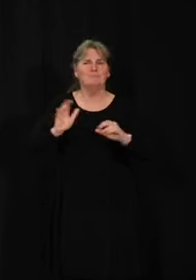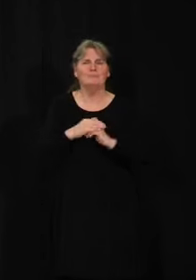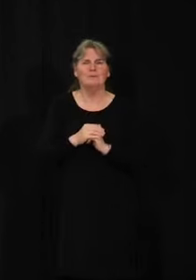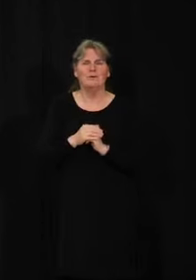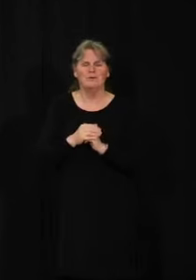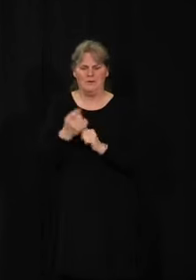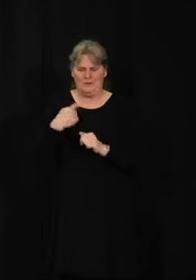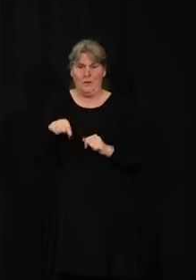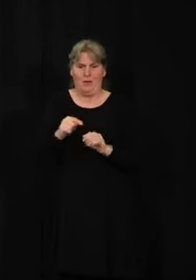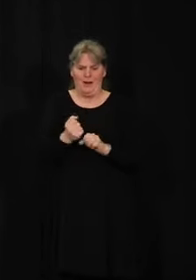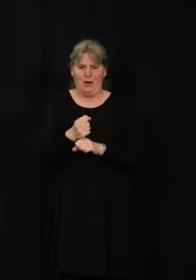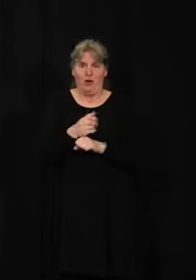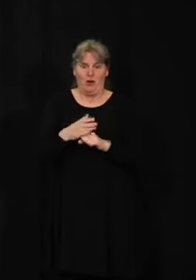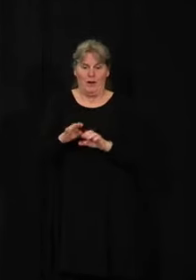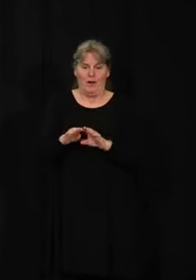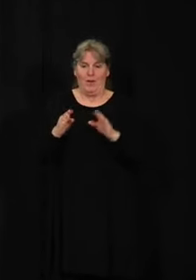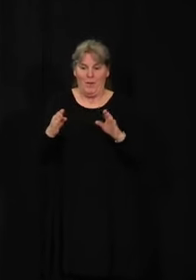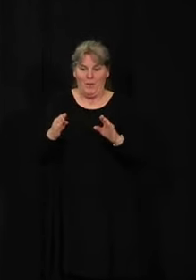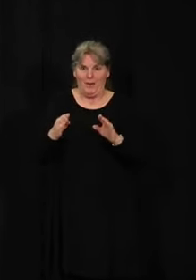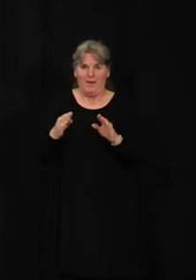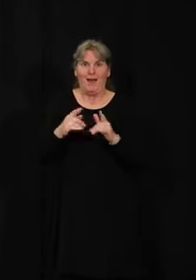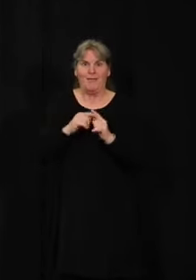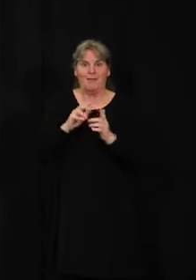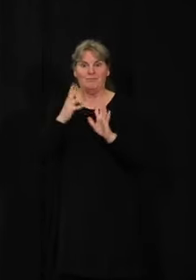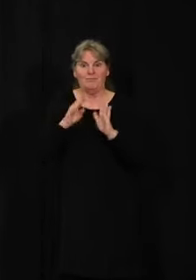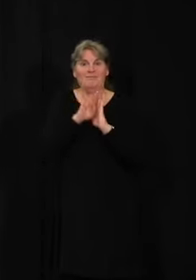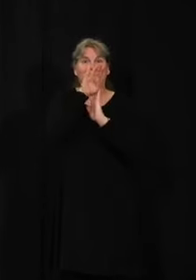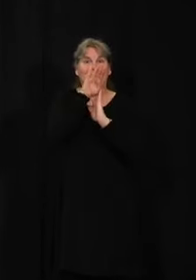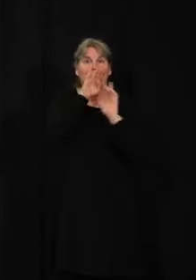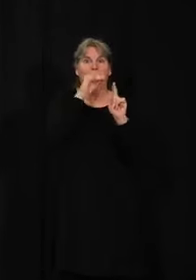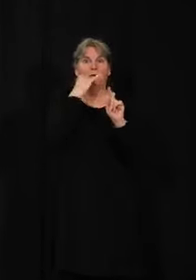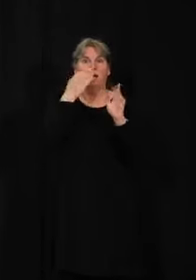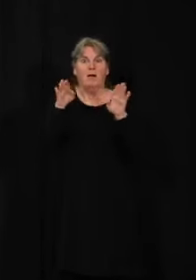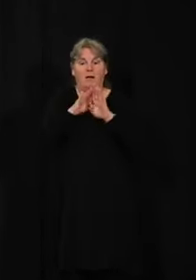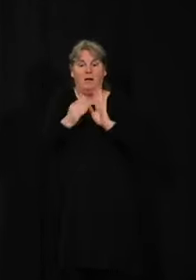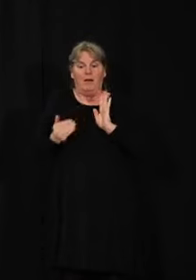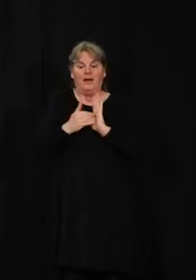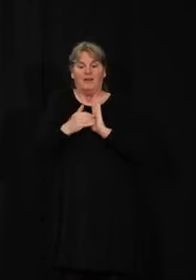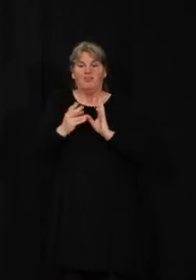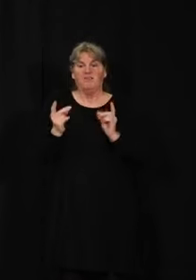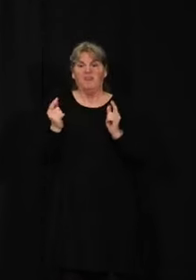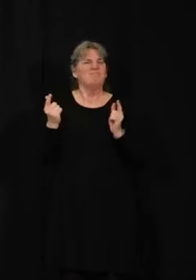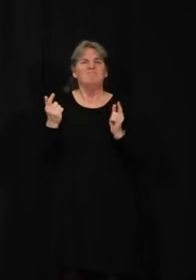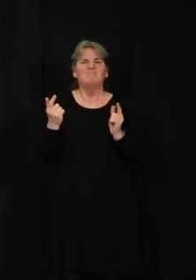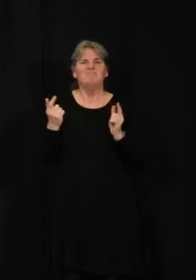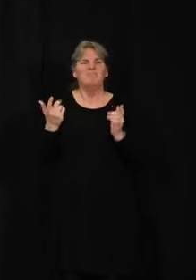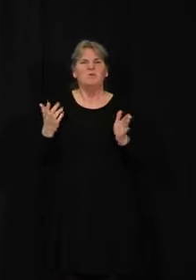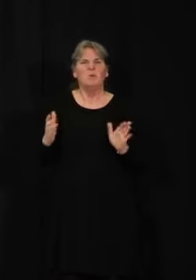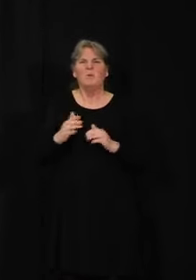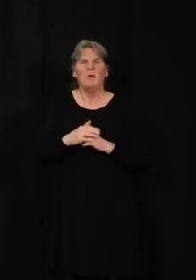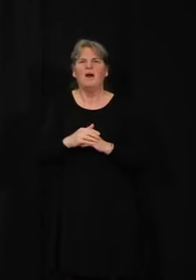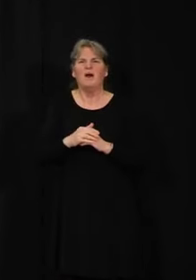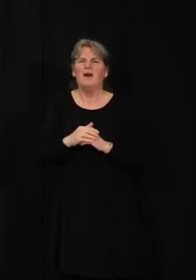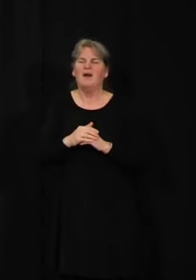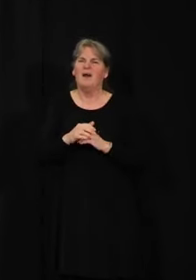restrictions prematurely, and then reintroduce them because we have moved too quickly. This has happened in other parts